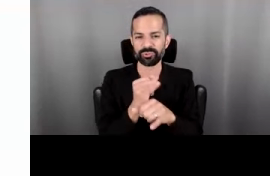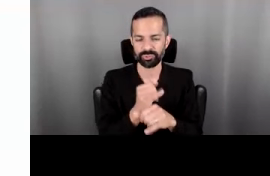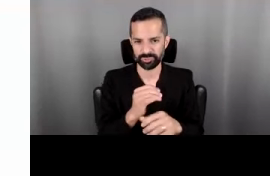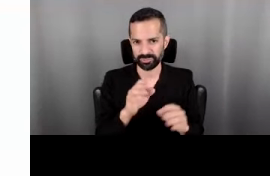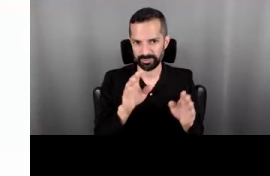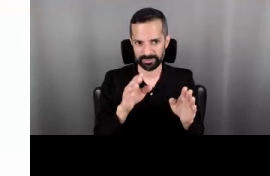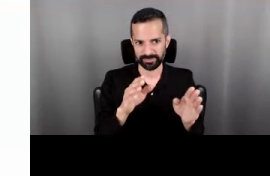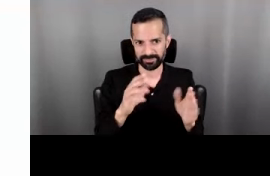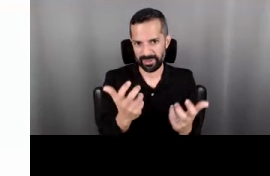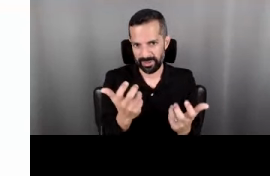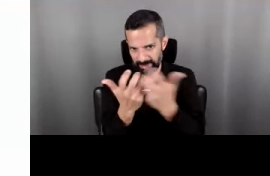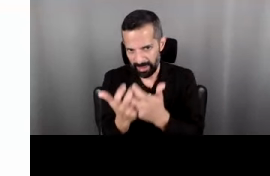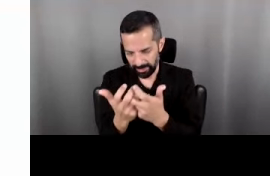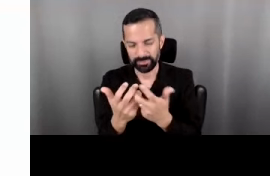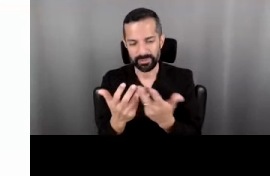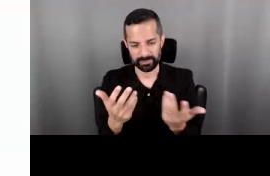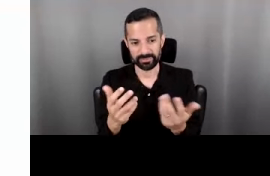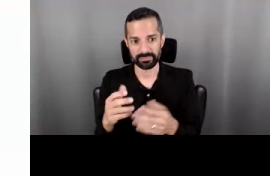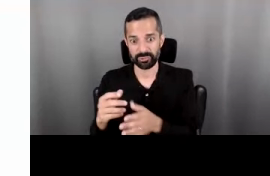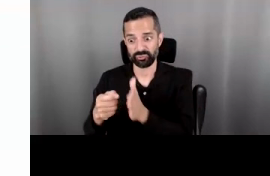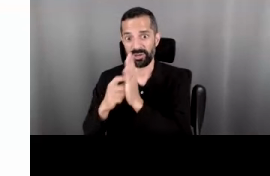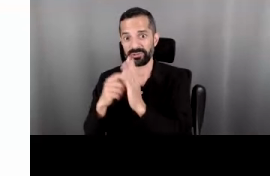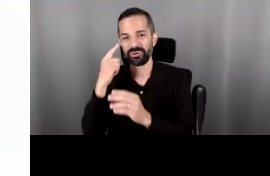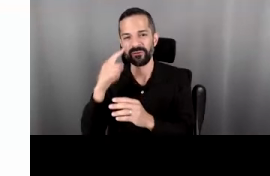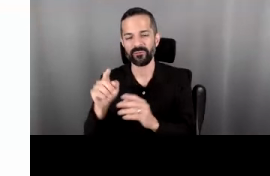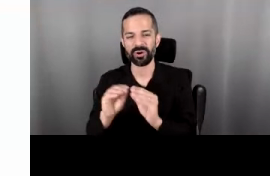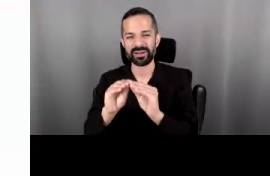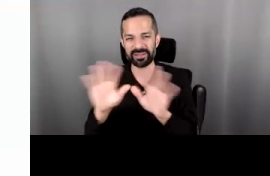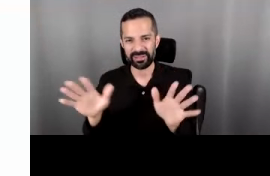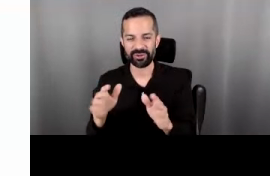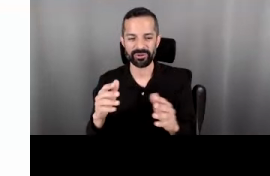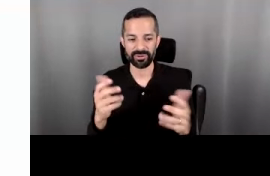you know, the criterions featured about clear alignment to college mission,